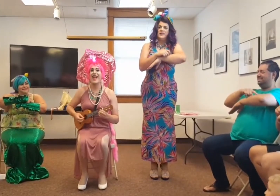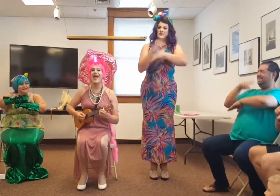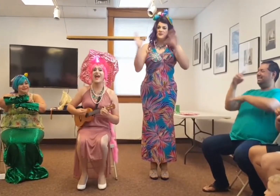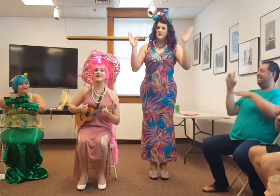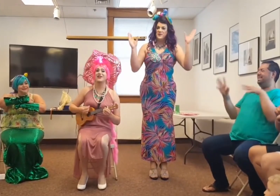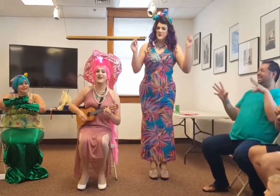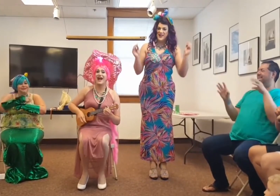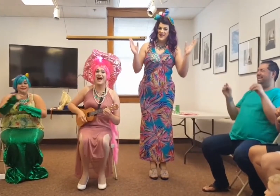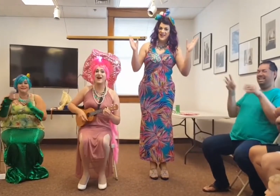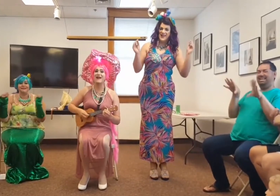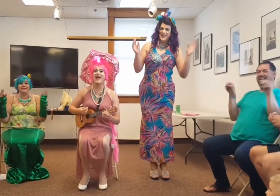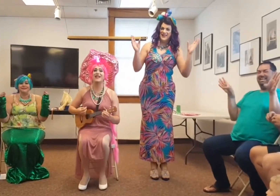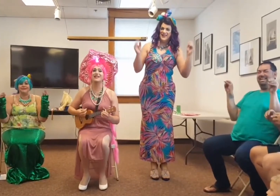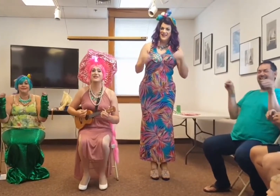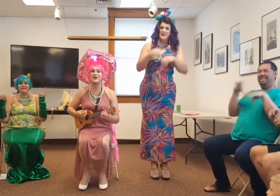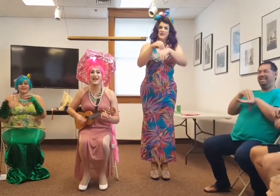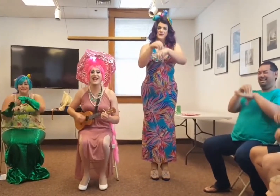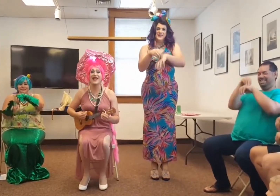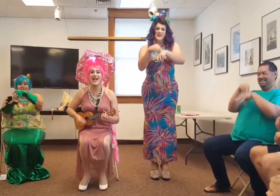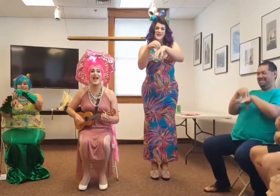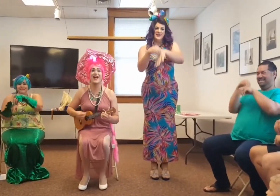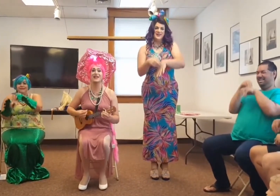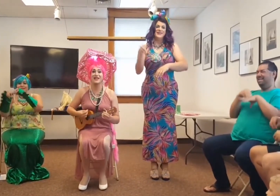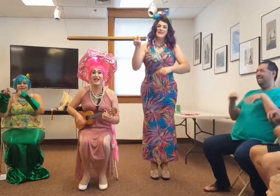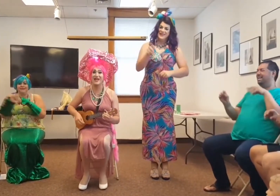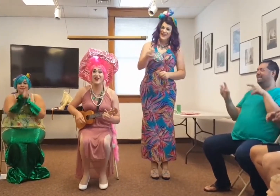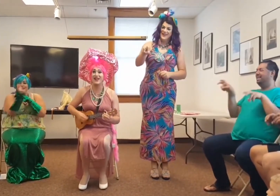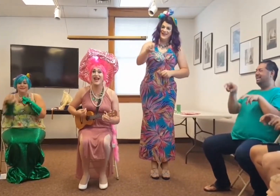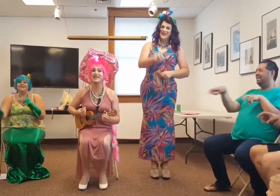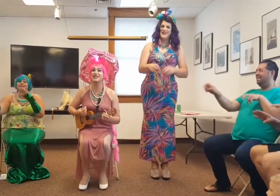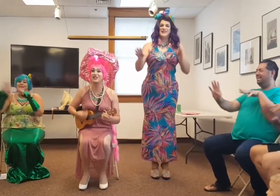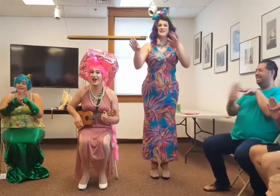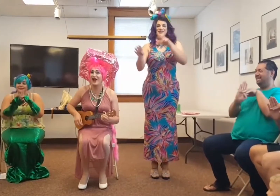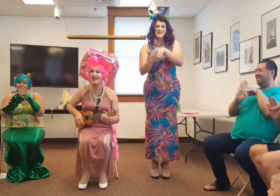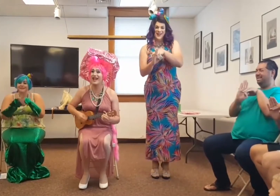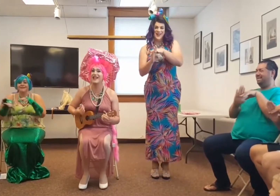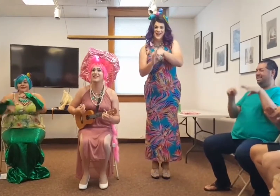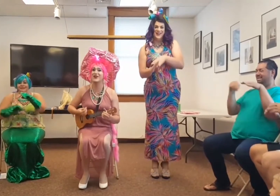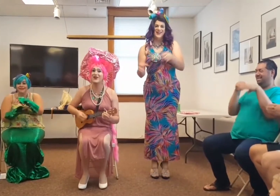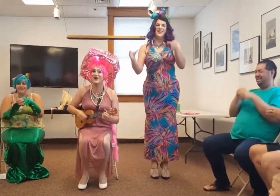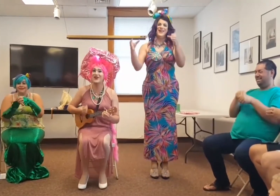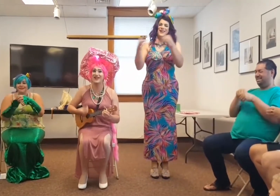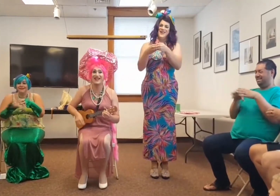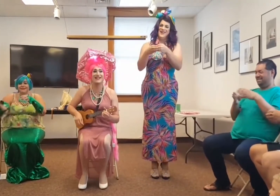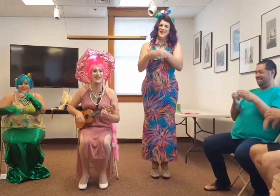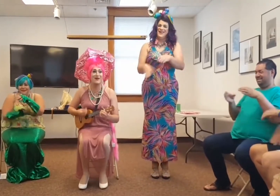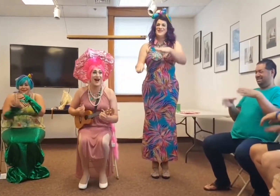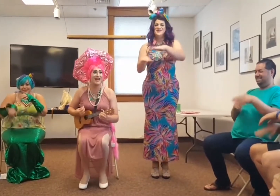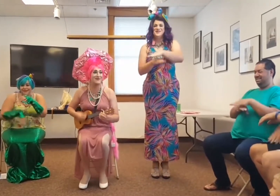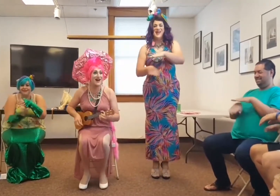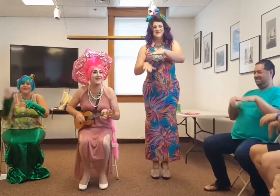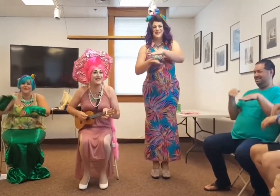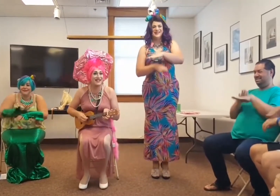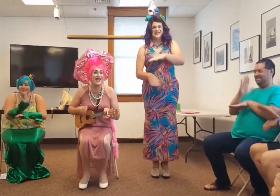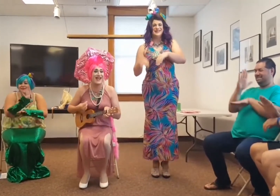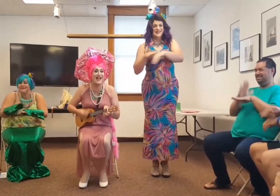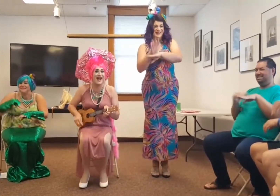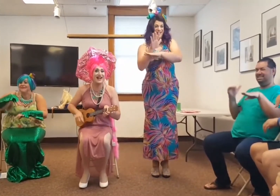...and a crab and a squid and an eel and a shark in the hole in the bottom of the sea.